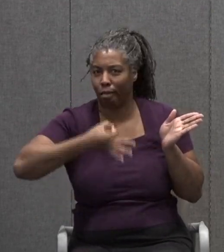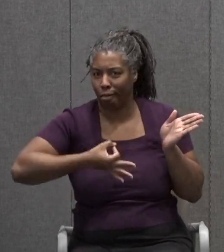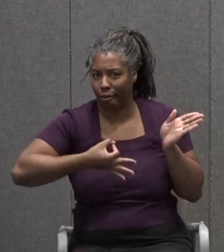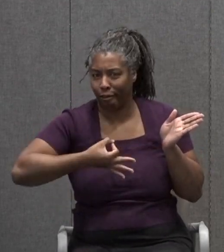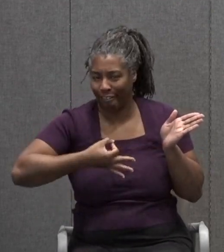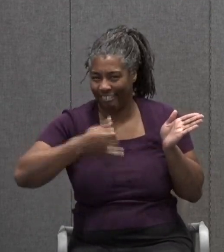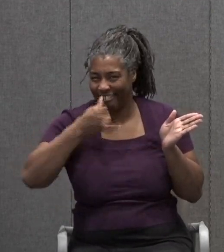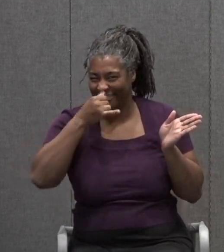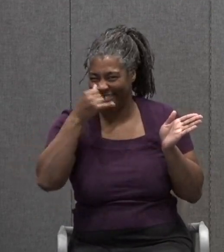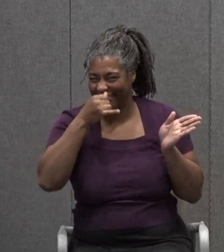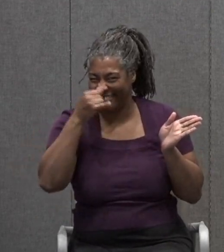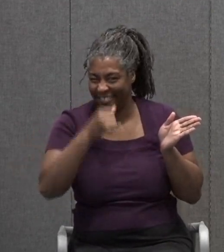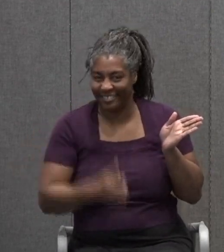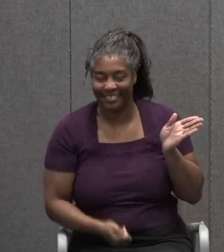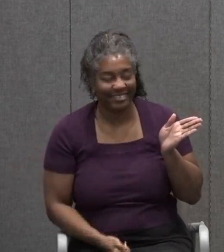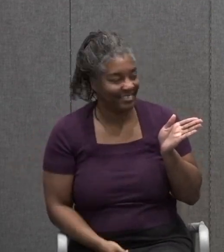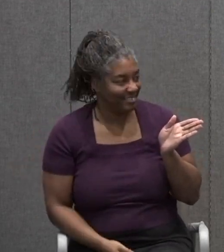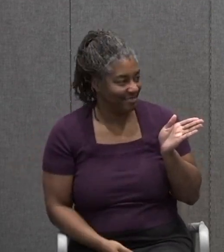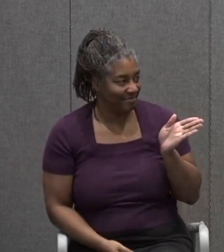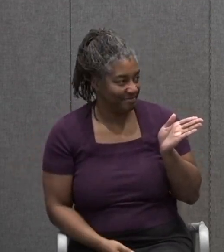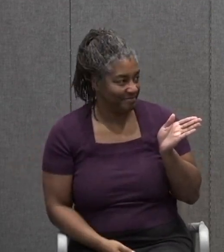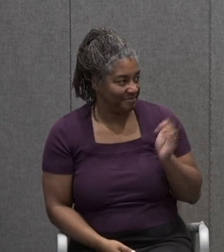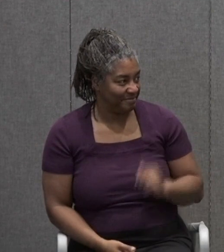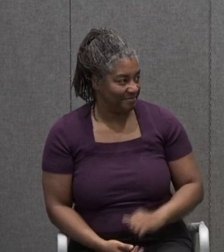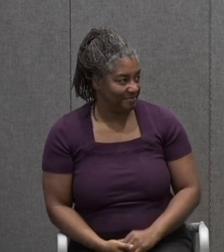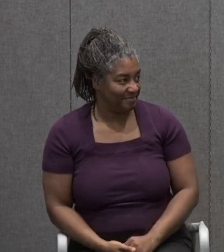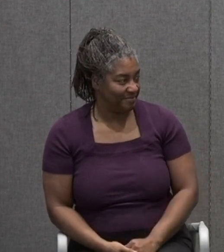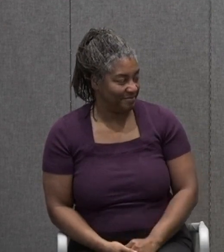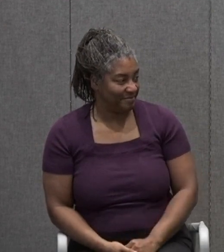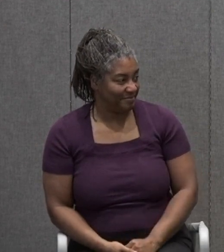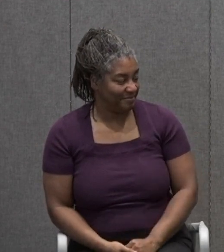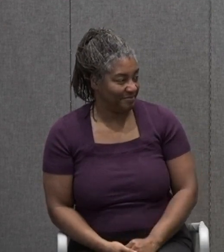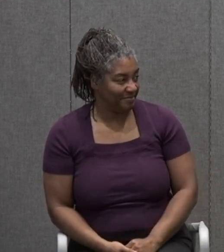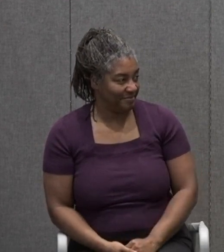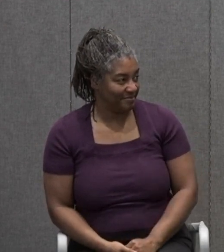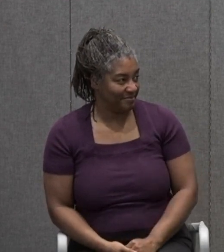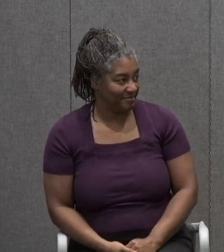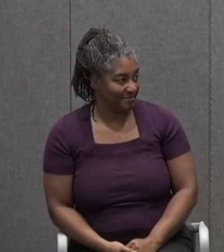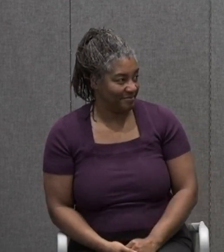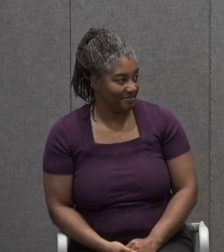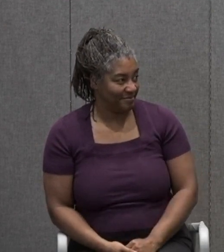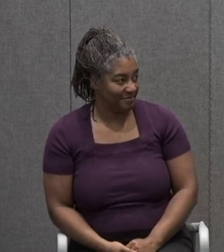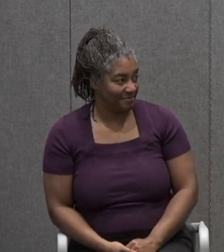How about one up and one down? Fabulous.